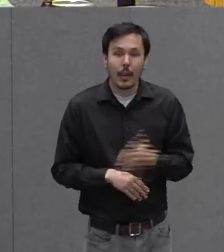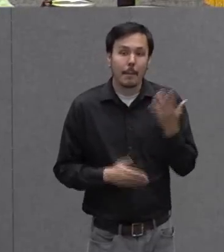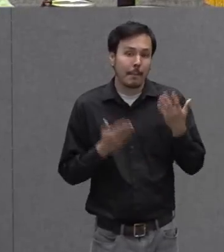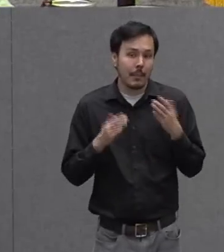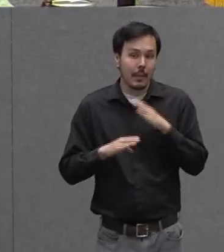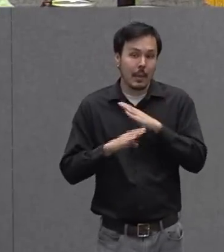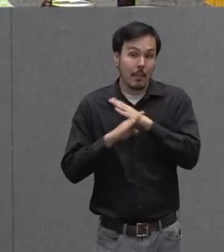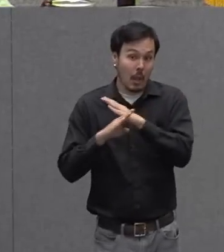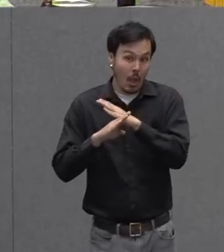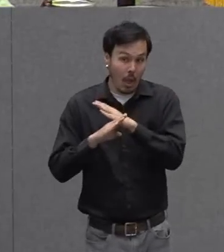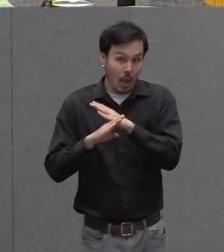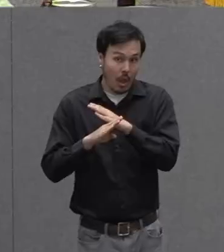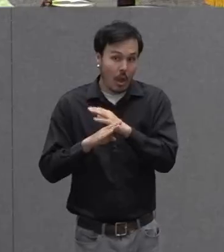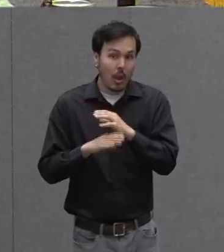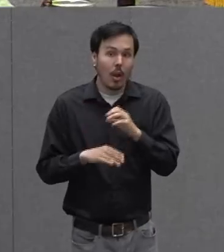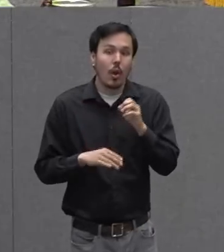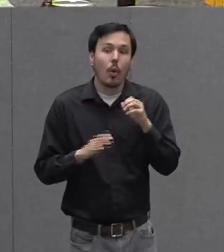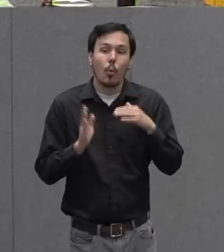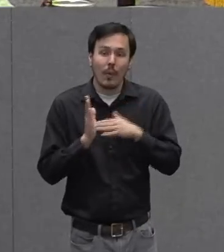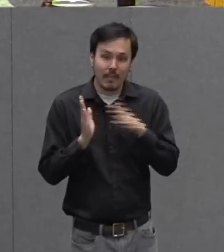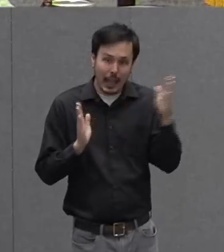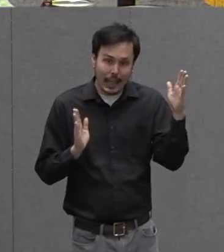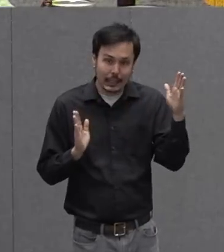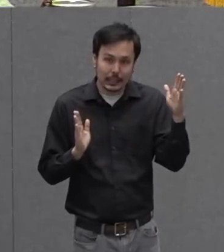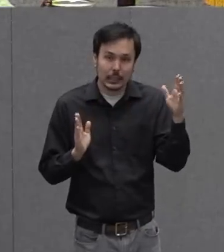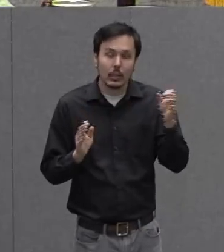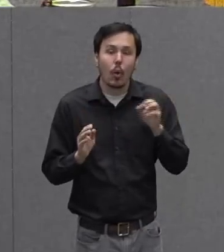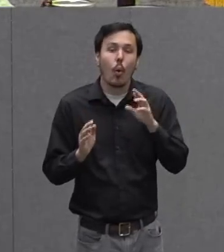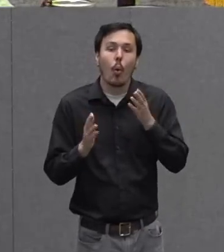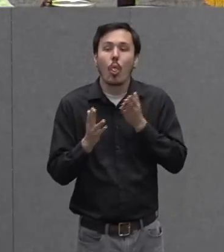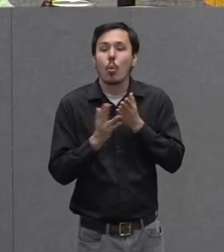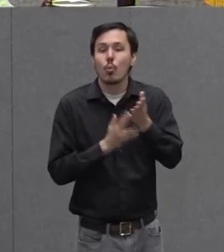or reflect, bounce off, and here's my paper.